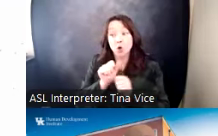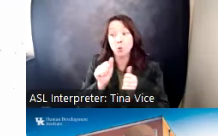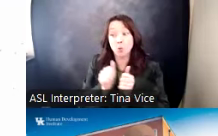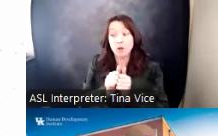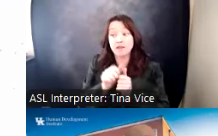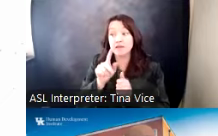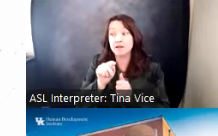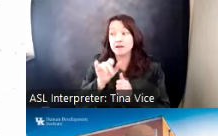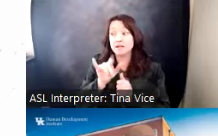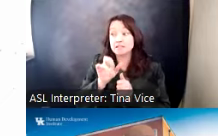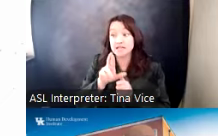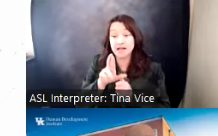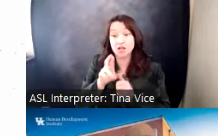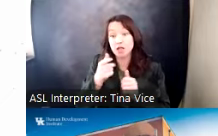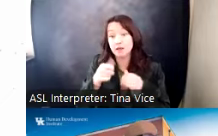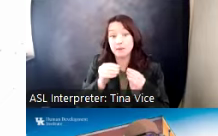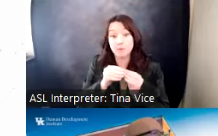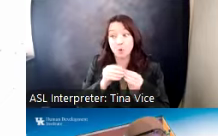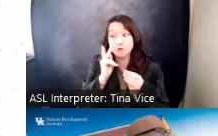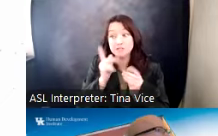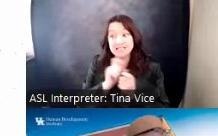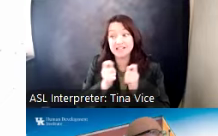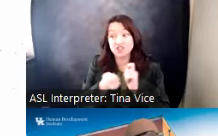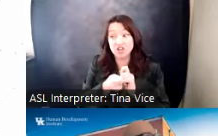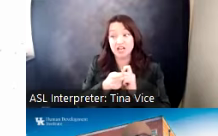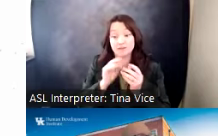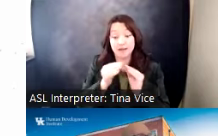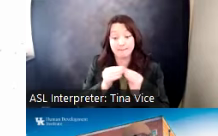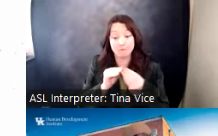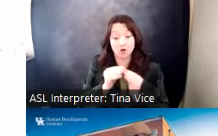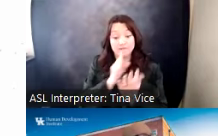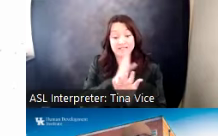little bit more. And so you see the change in the number of sequenced movements that were uh in the training